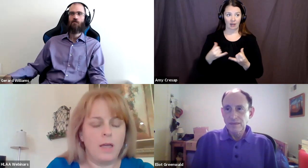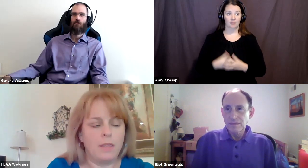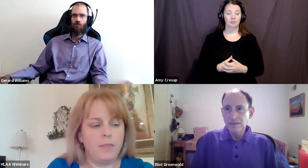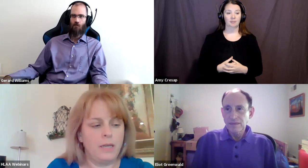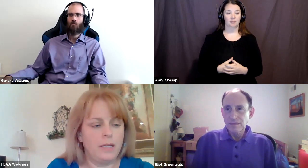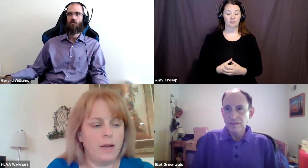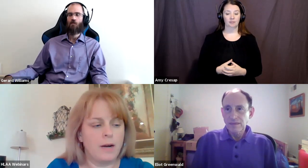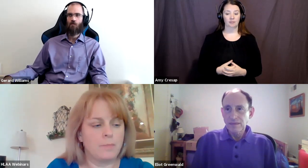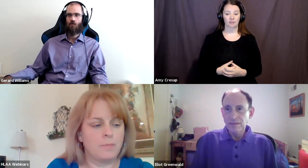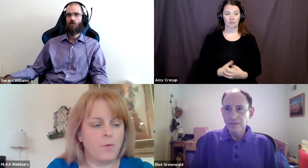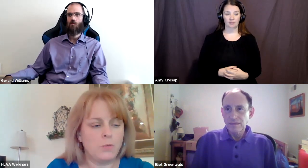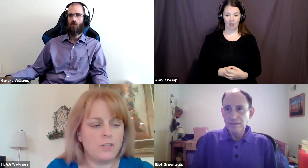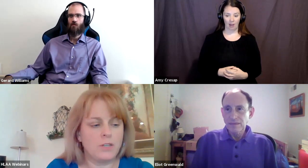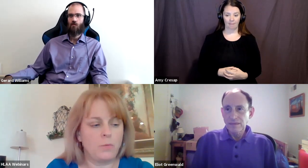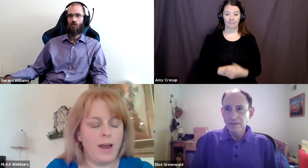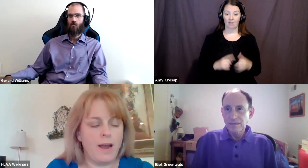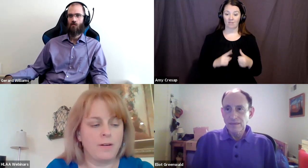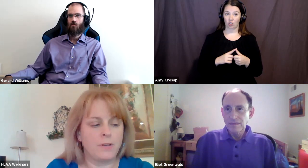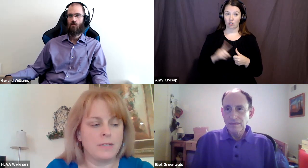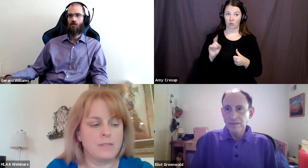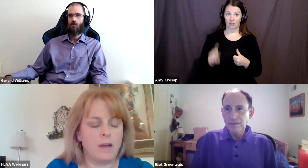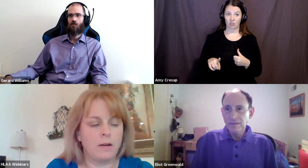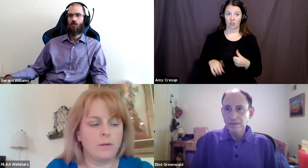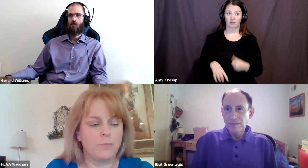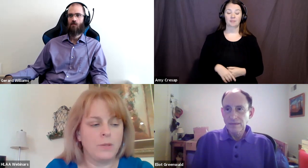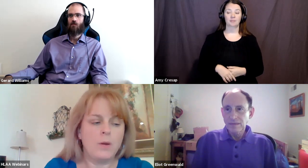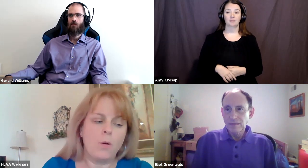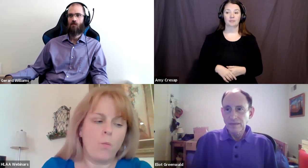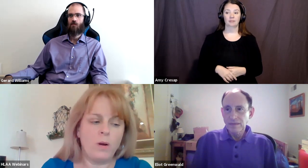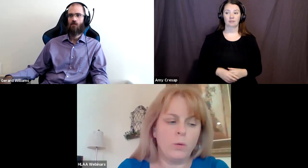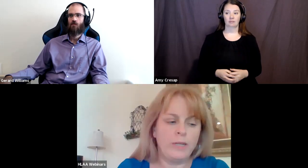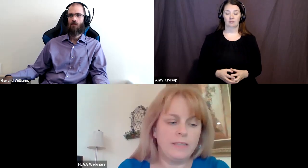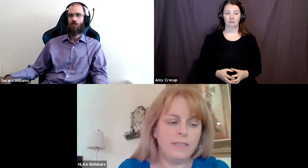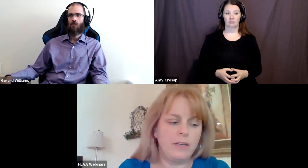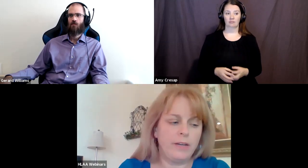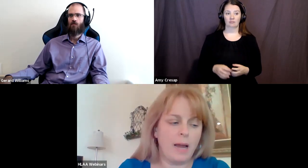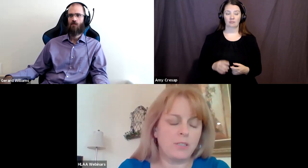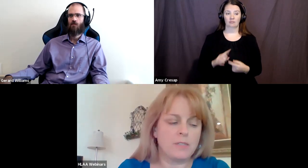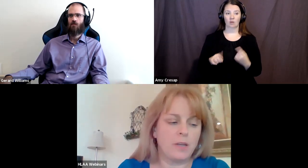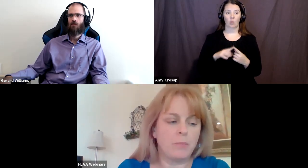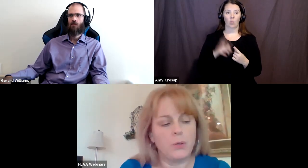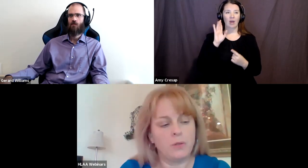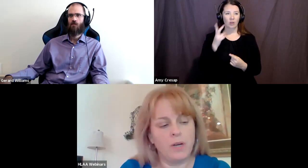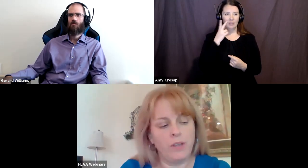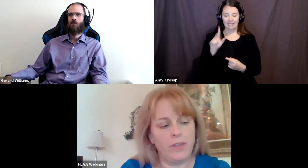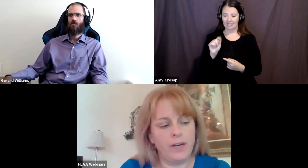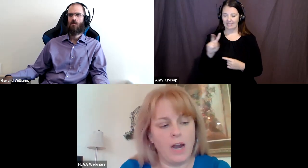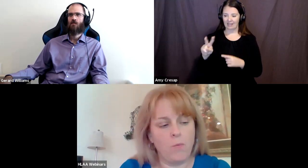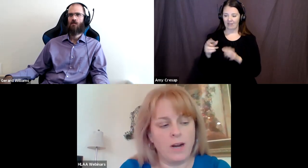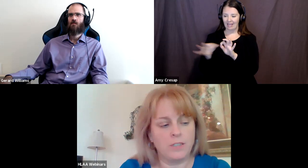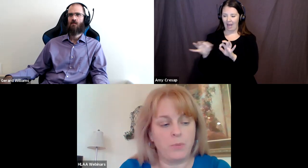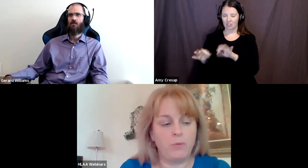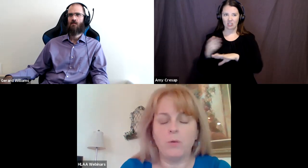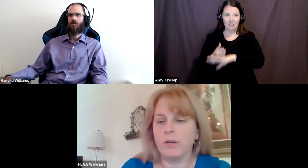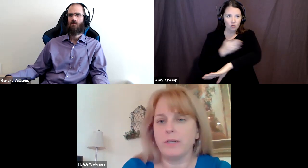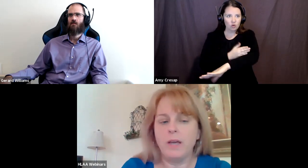The first question we have is when will we see captions on everything I watch is prerecorded